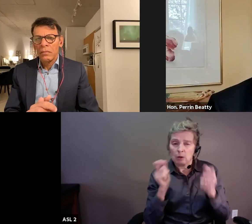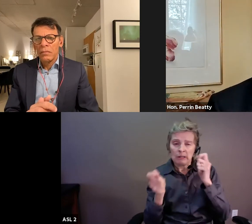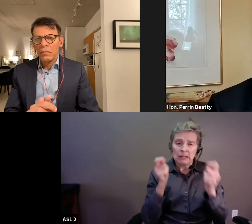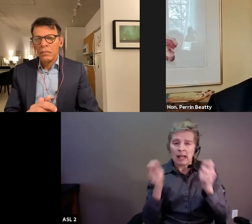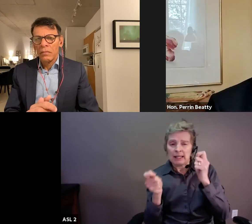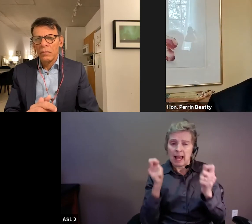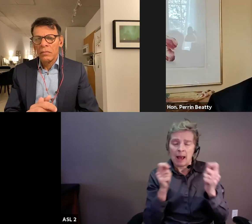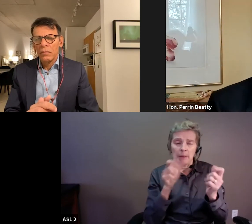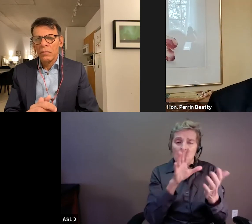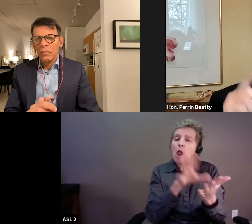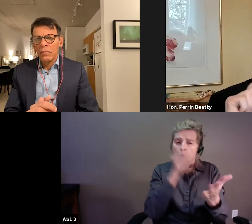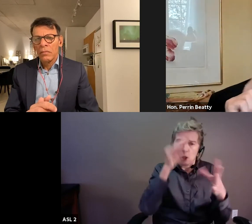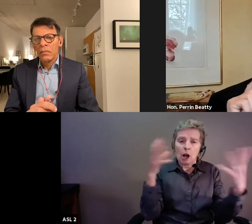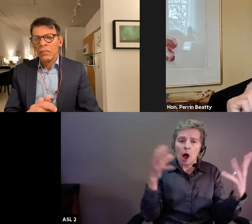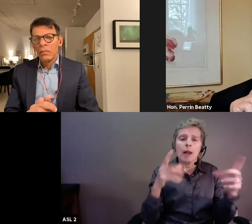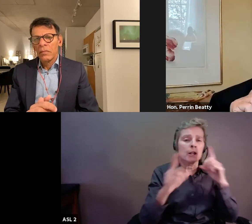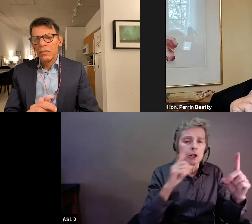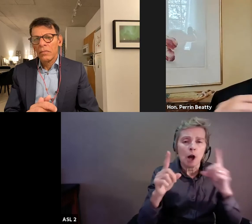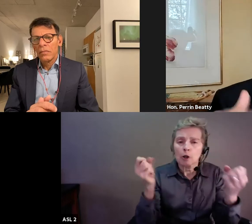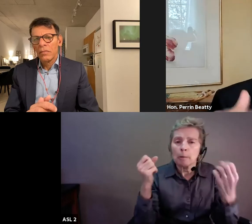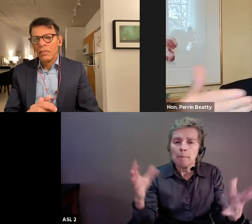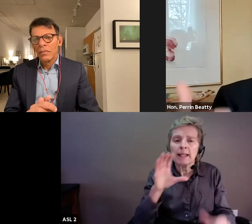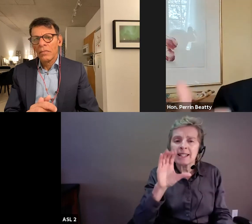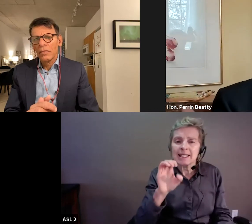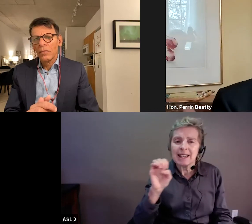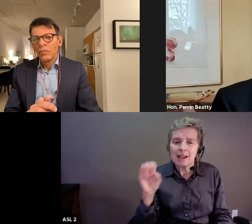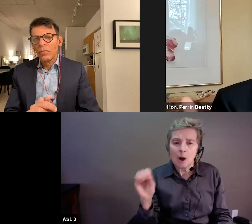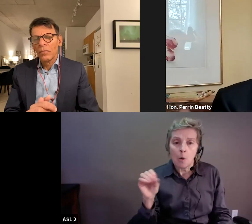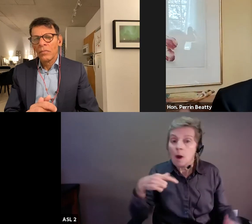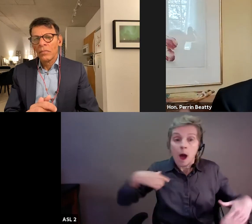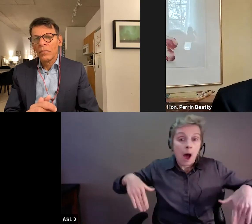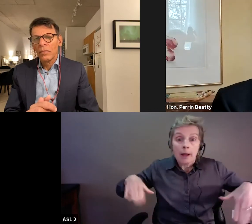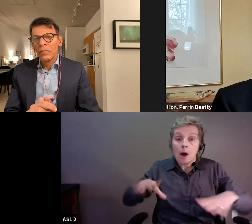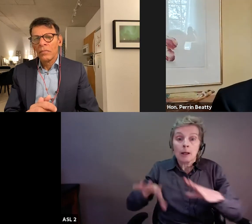CEOs of companies. I have yet to find one who said our company is going to look the way it did before